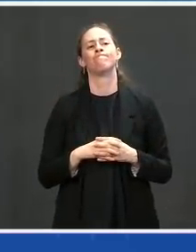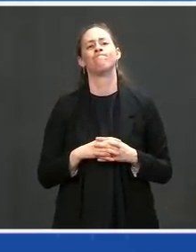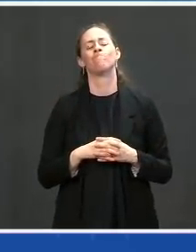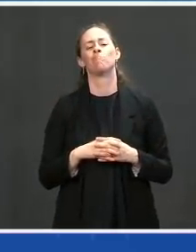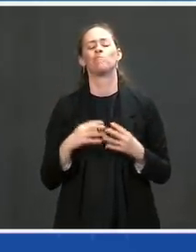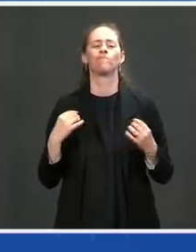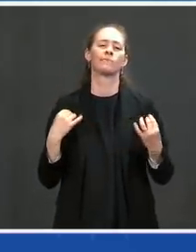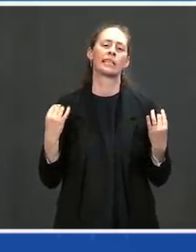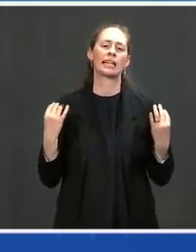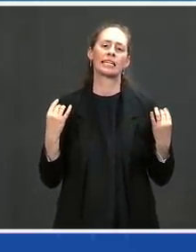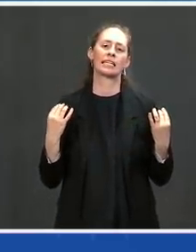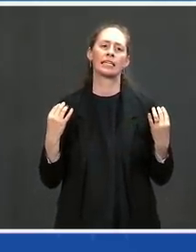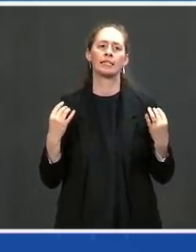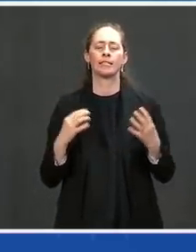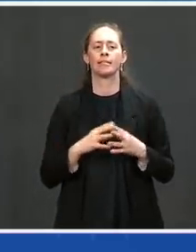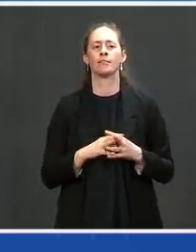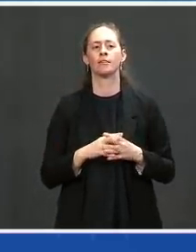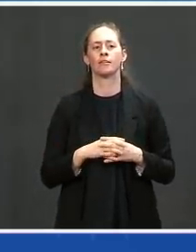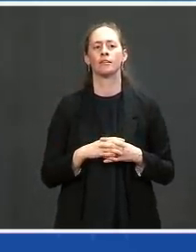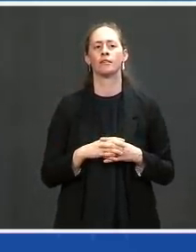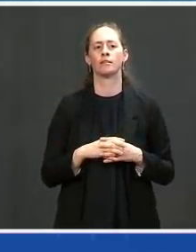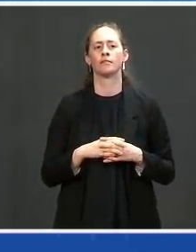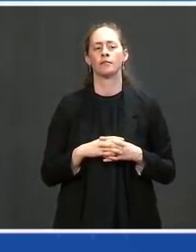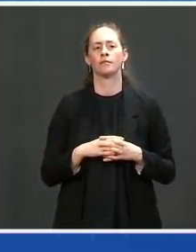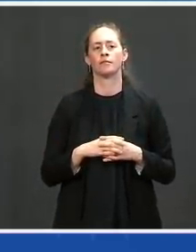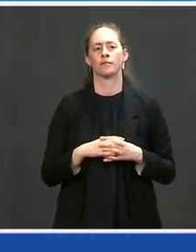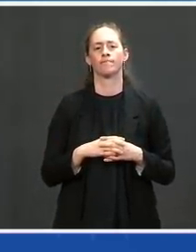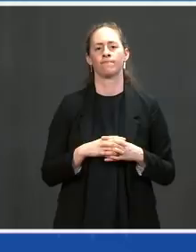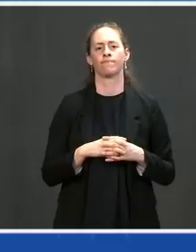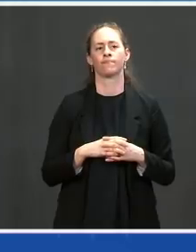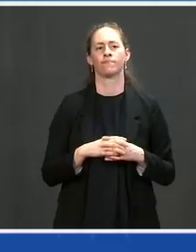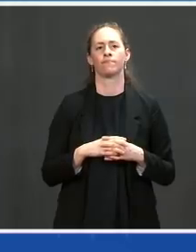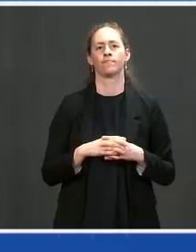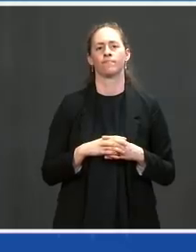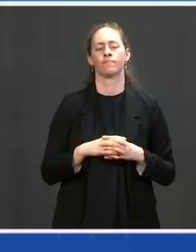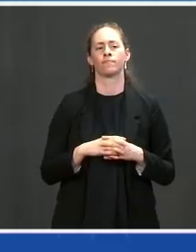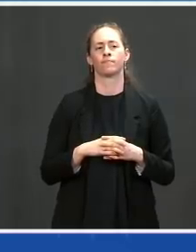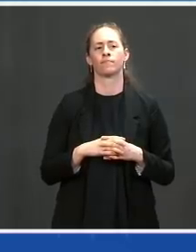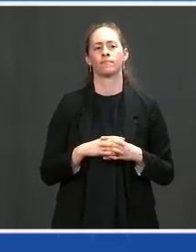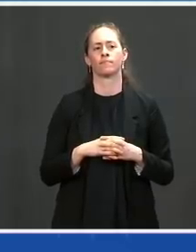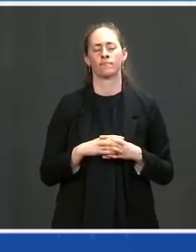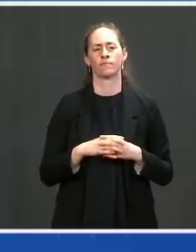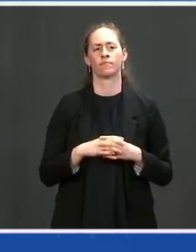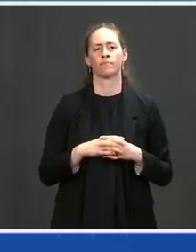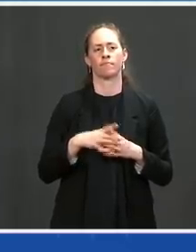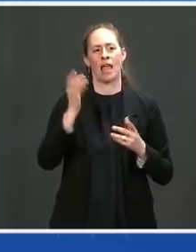it's the place where we will be able to significantly increase American productivity,